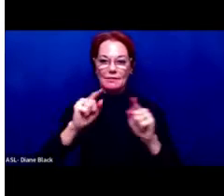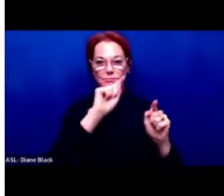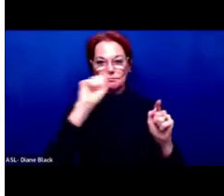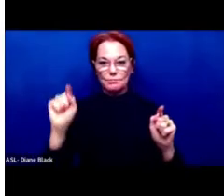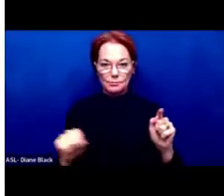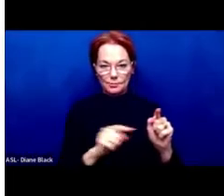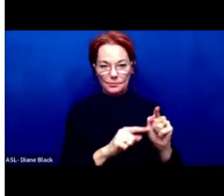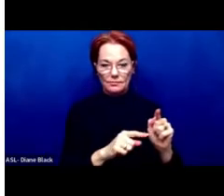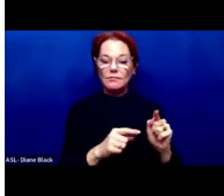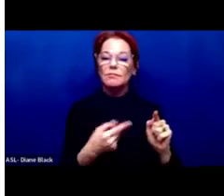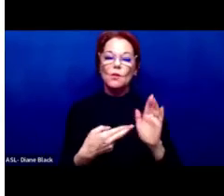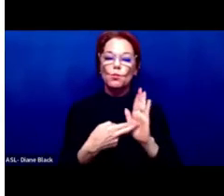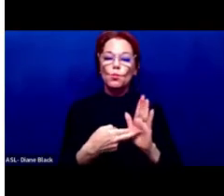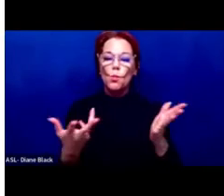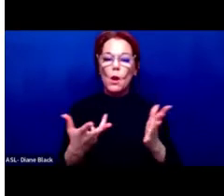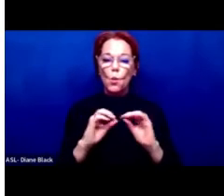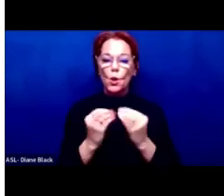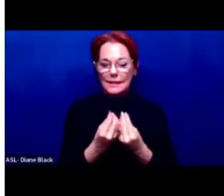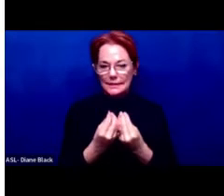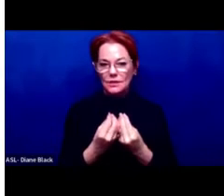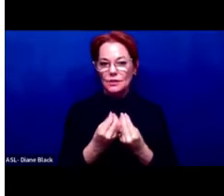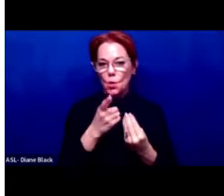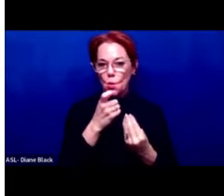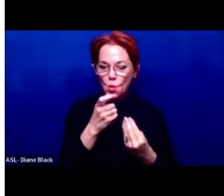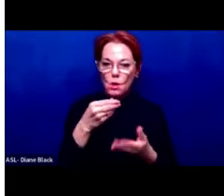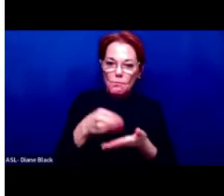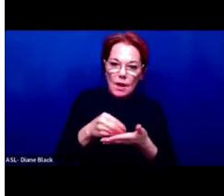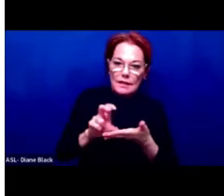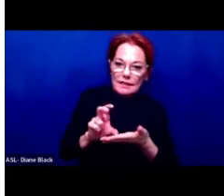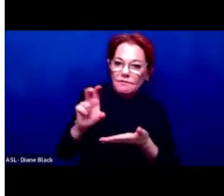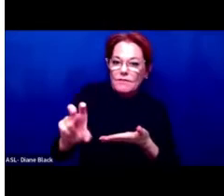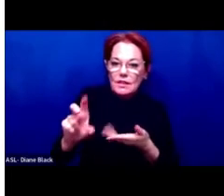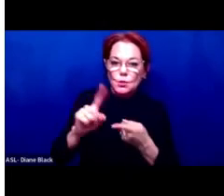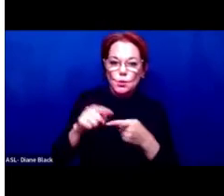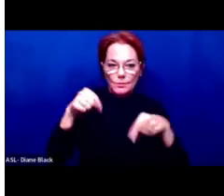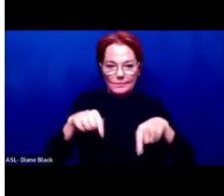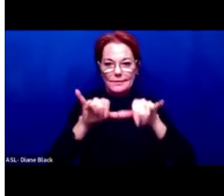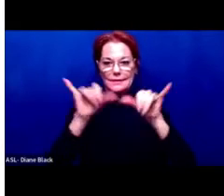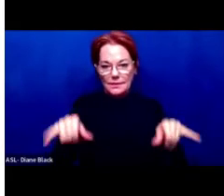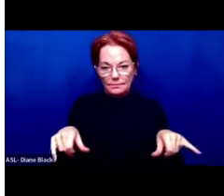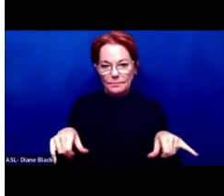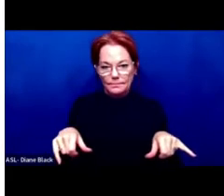are organizations and efforts that are investing money into the system. And so, I've talked